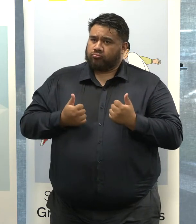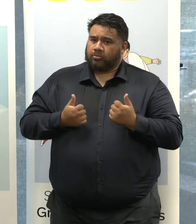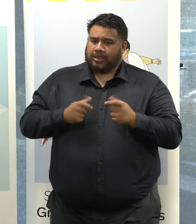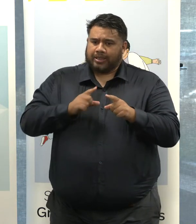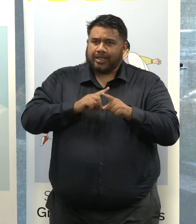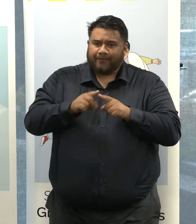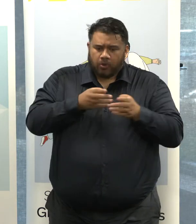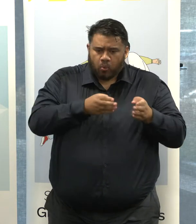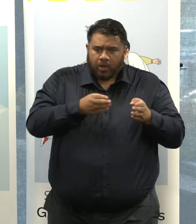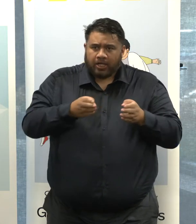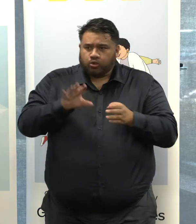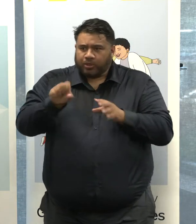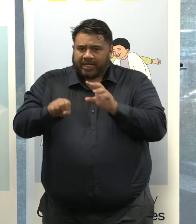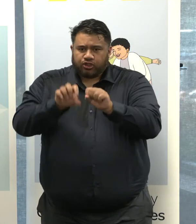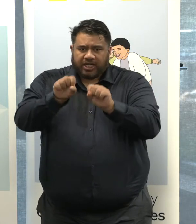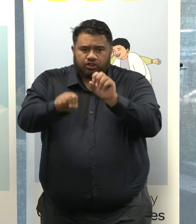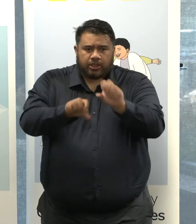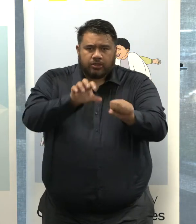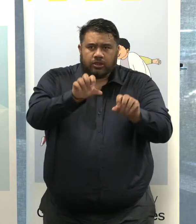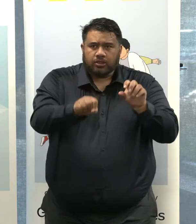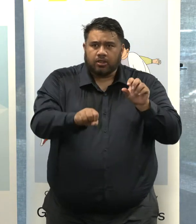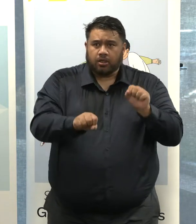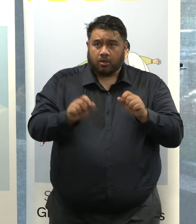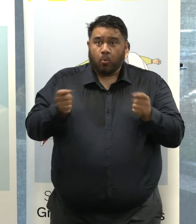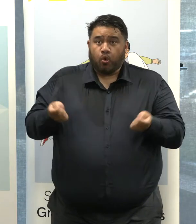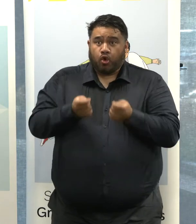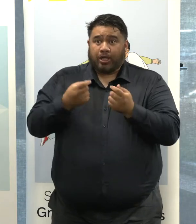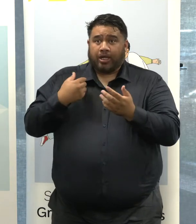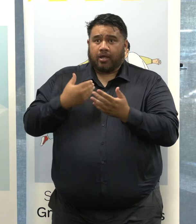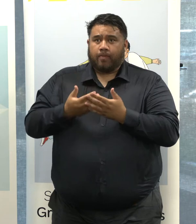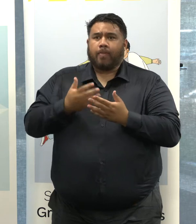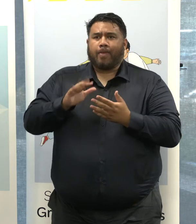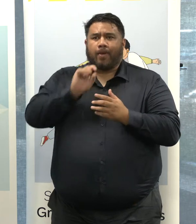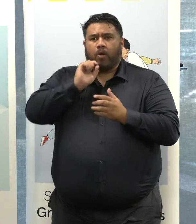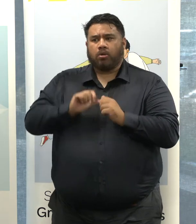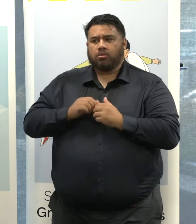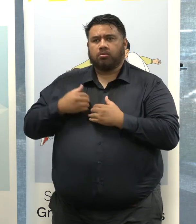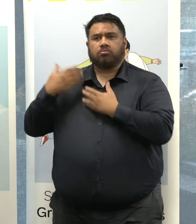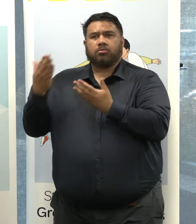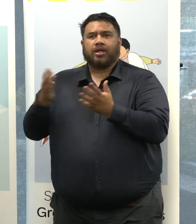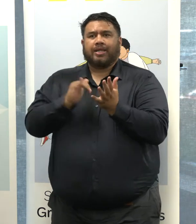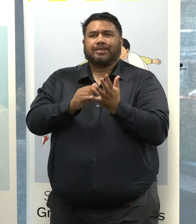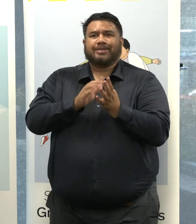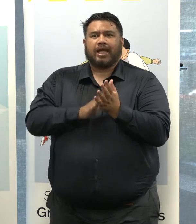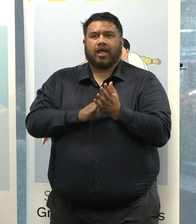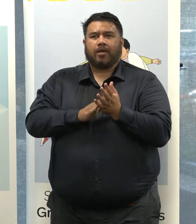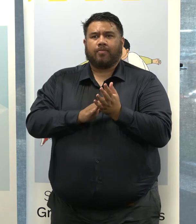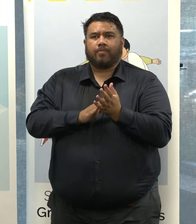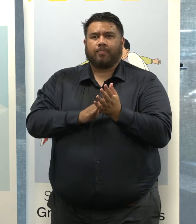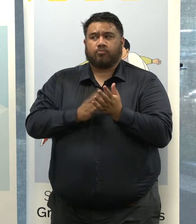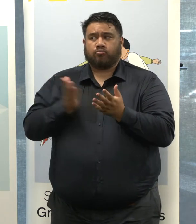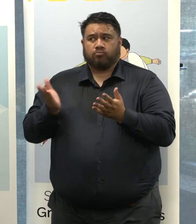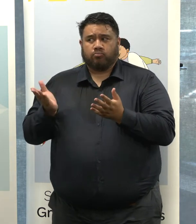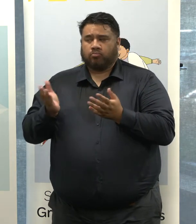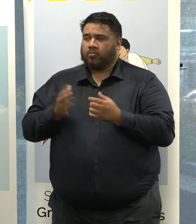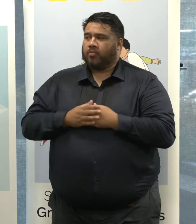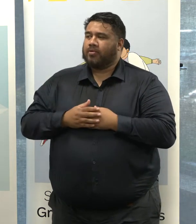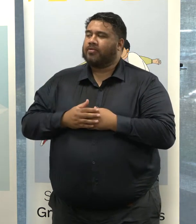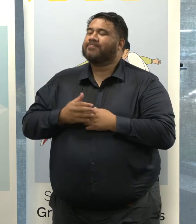the systems are working and that the various layers, the